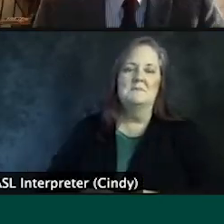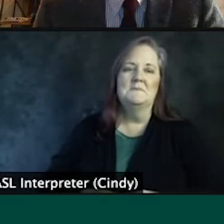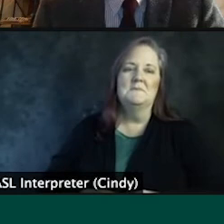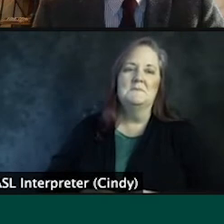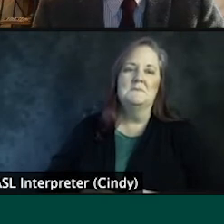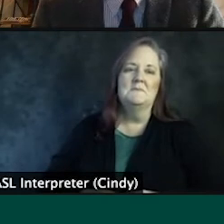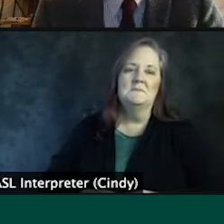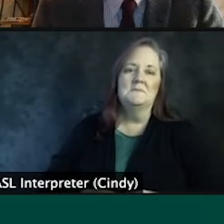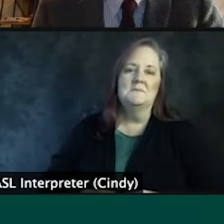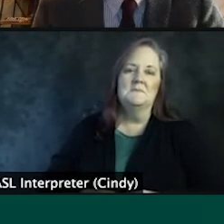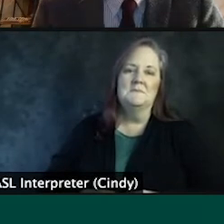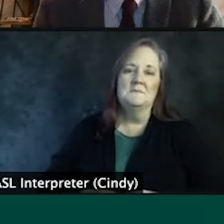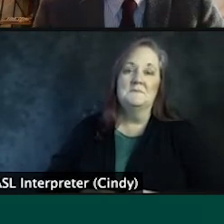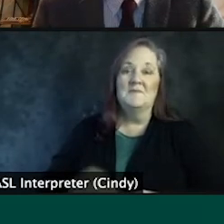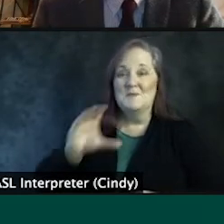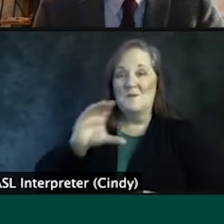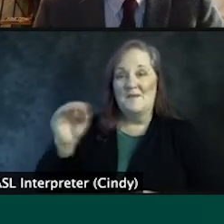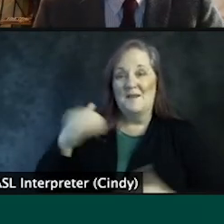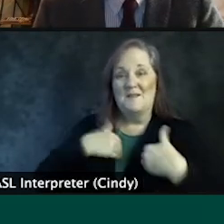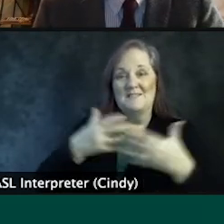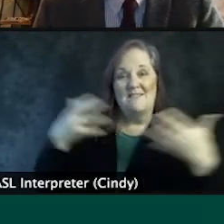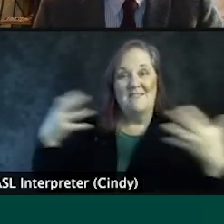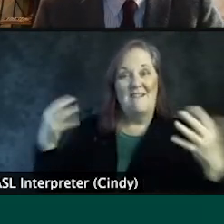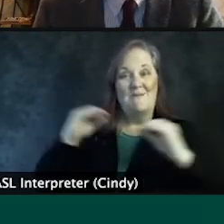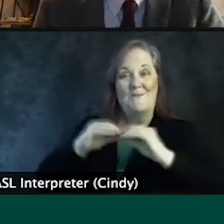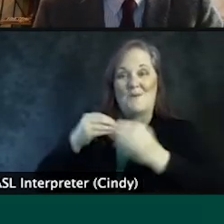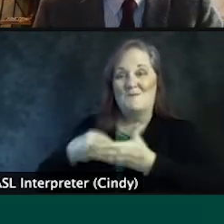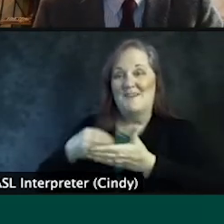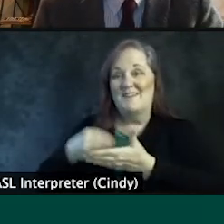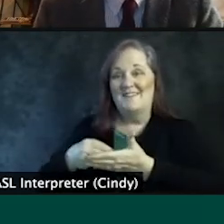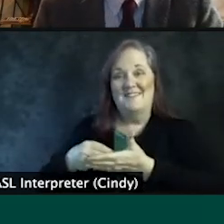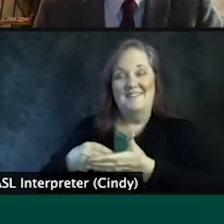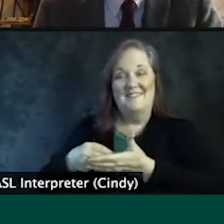I believe the companies themselves have asked their drivers and maybe some independent researchers as well,